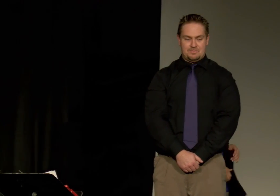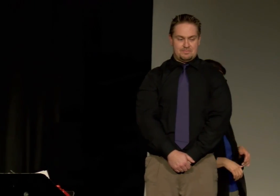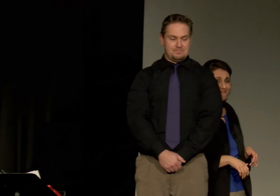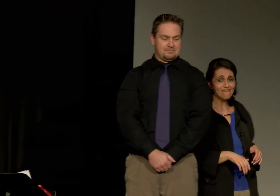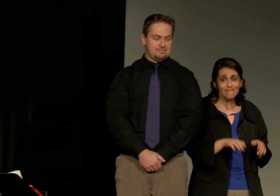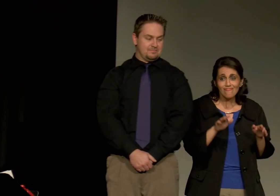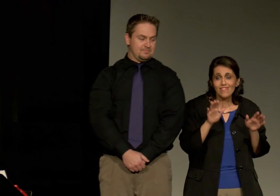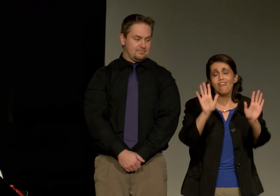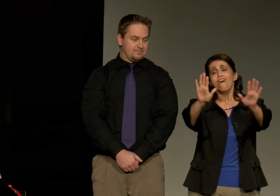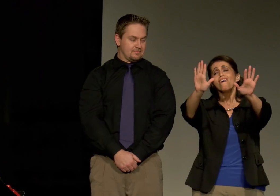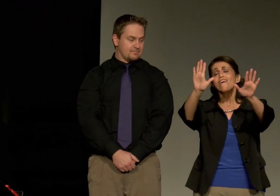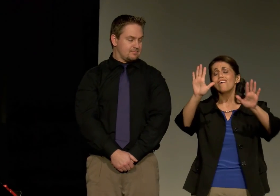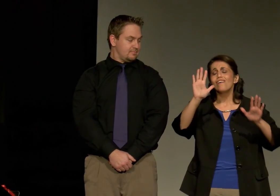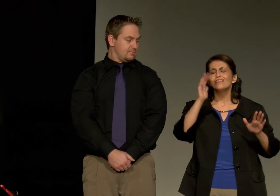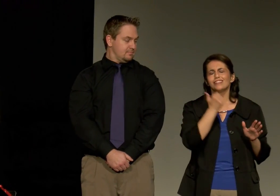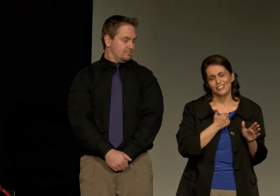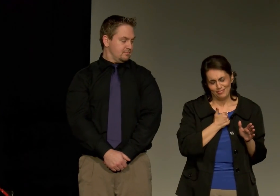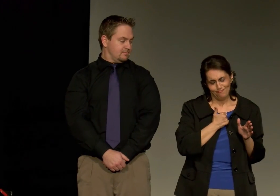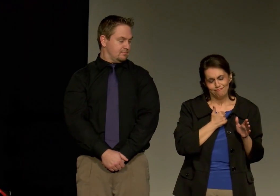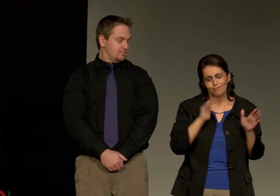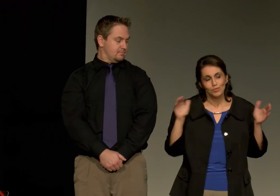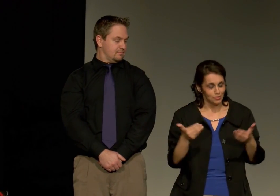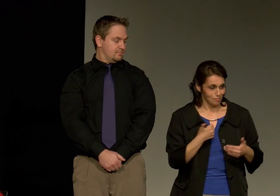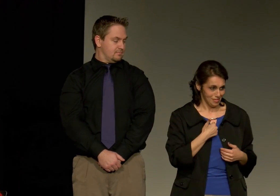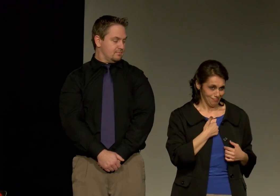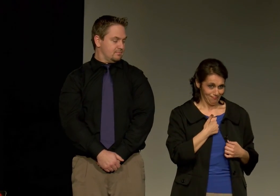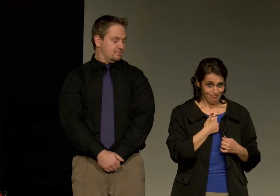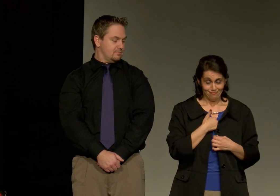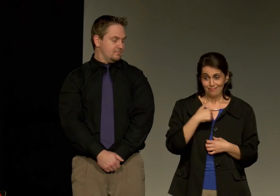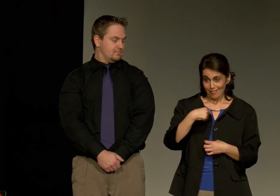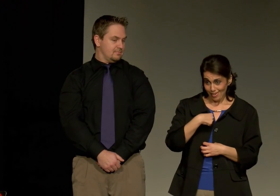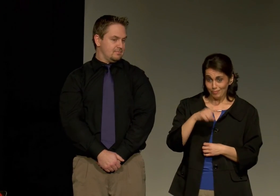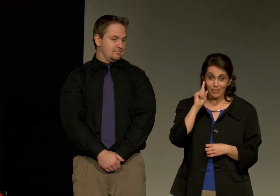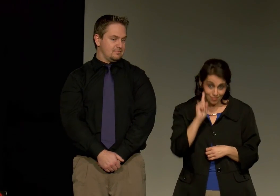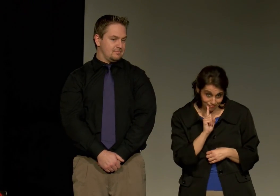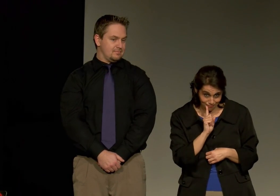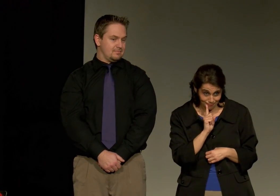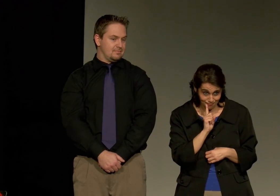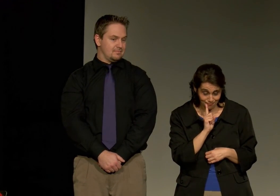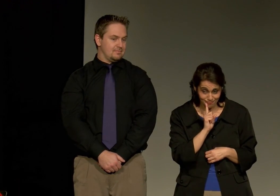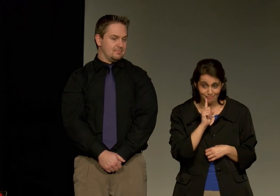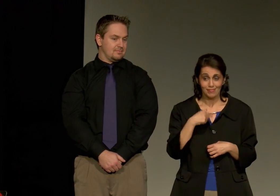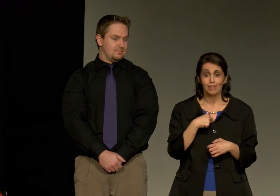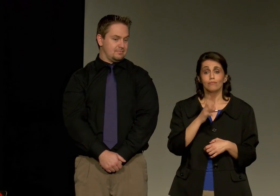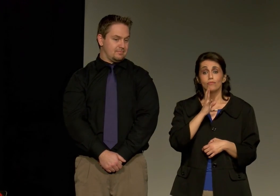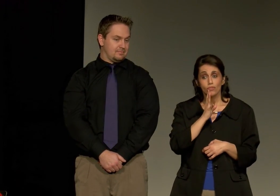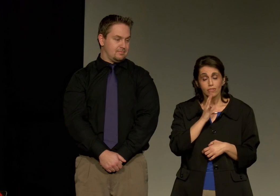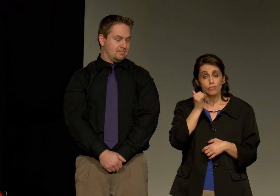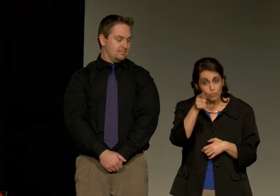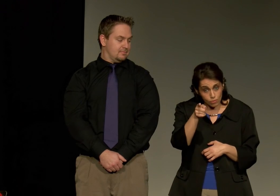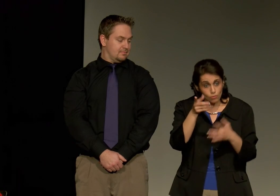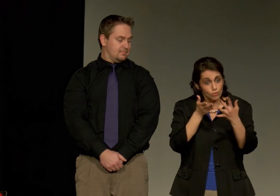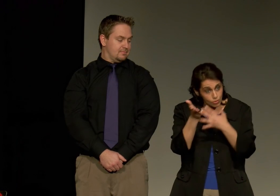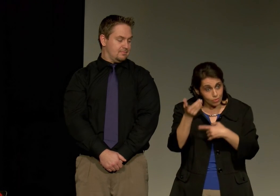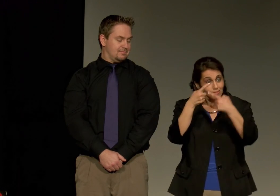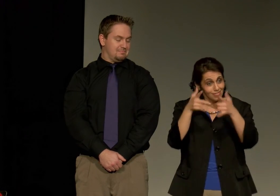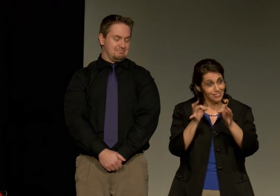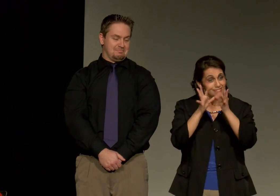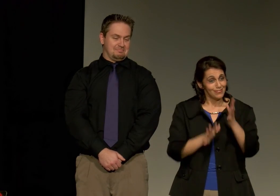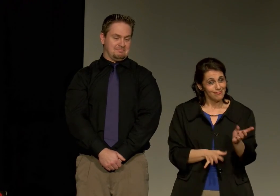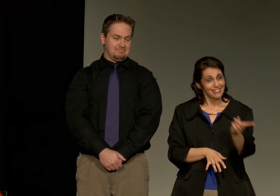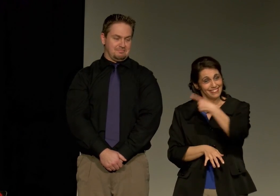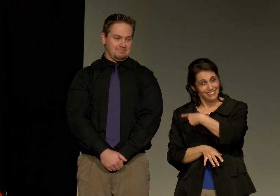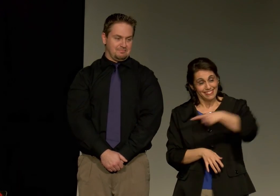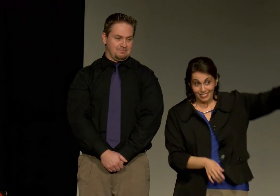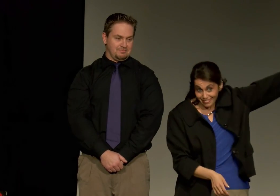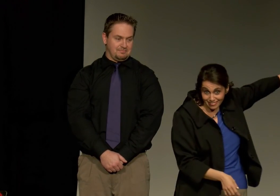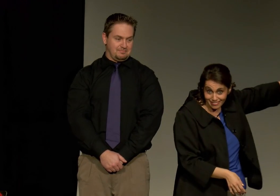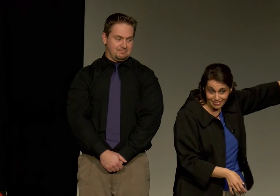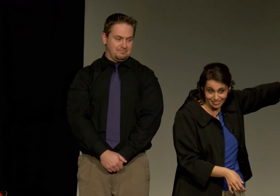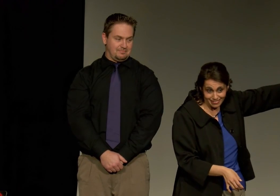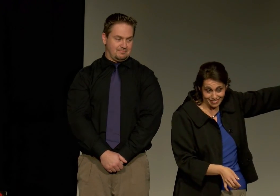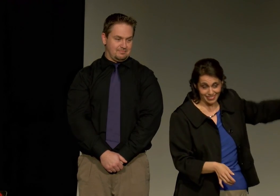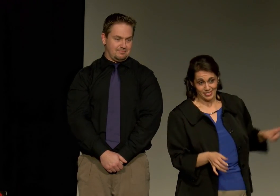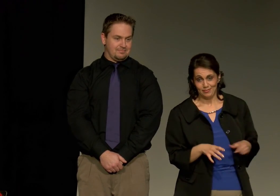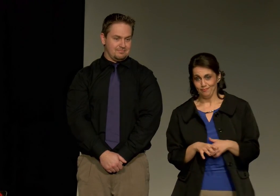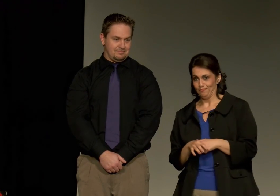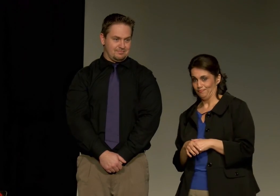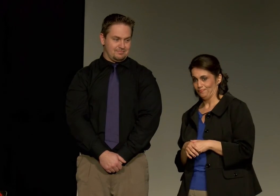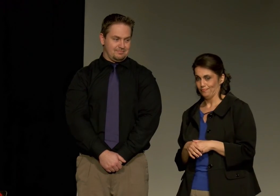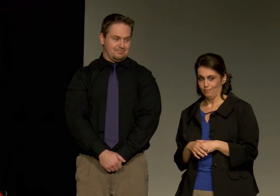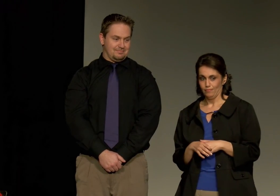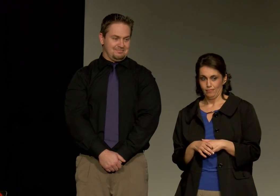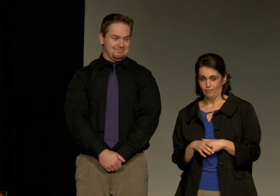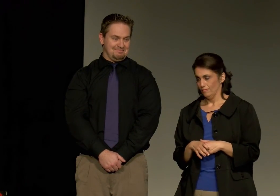Oh, sorry, excuse me, I'm deaf, and I'm talking to you through a sign language interpreter.